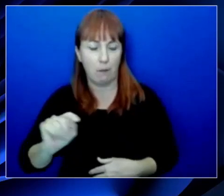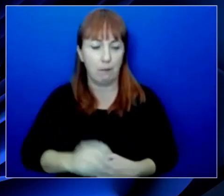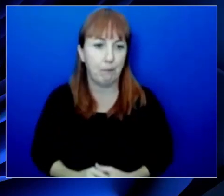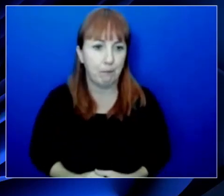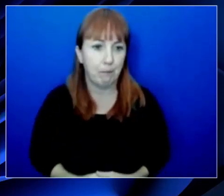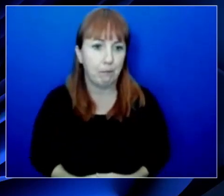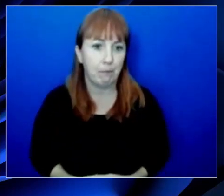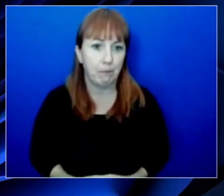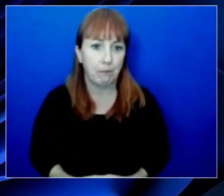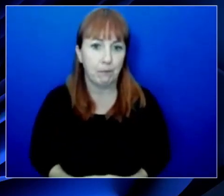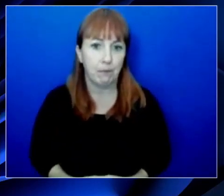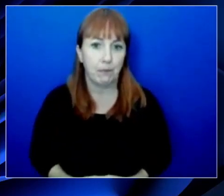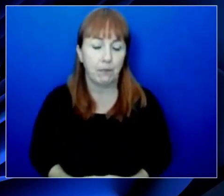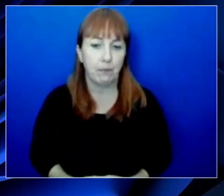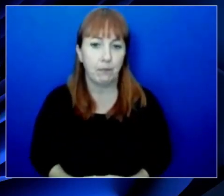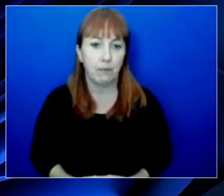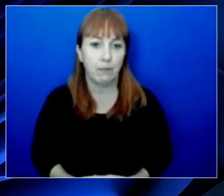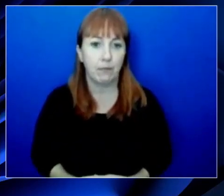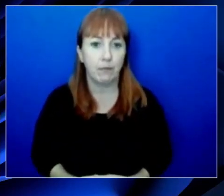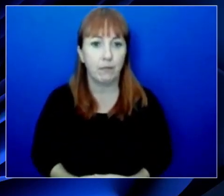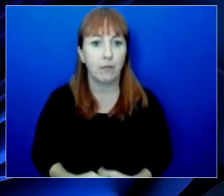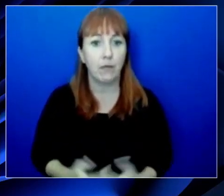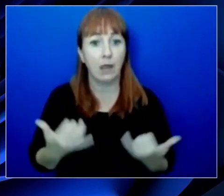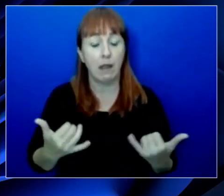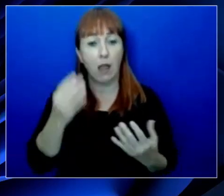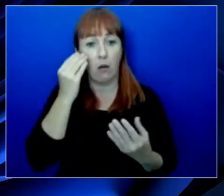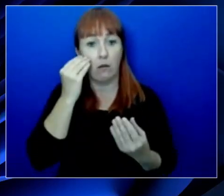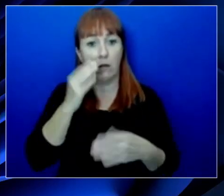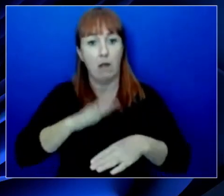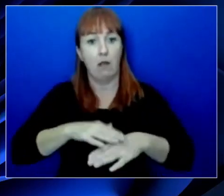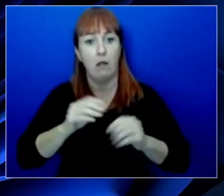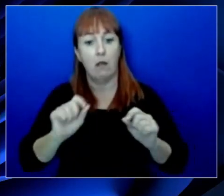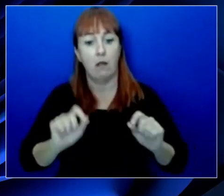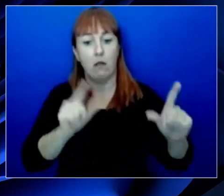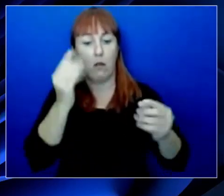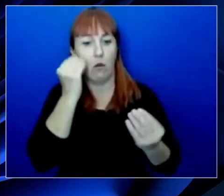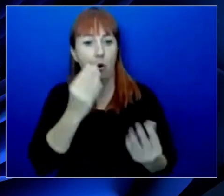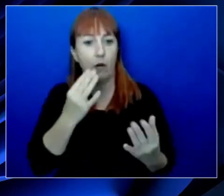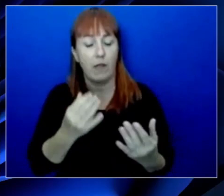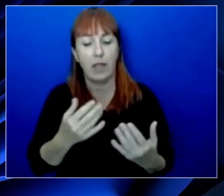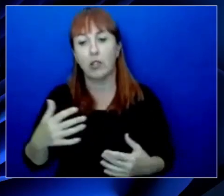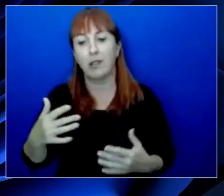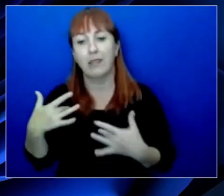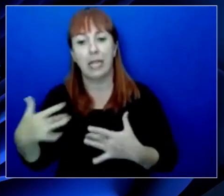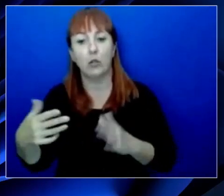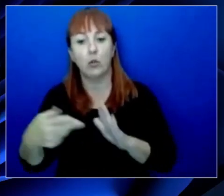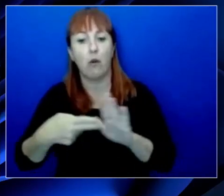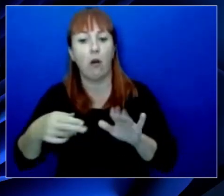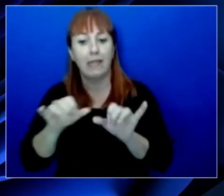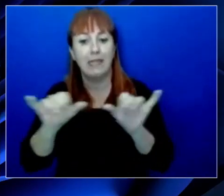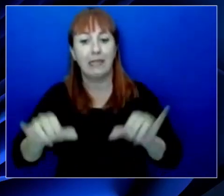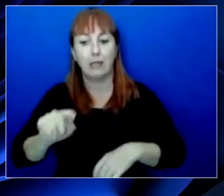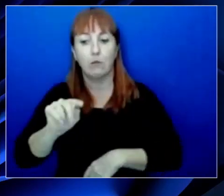Let's talk about the notification area or what many people call the system tray and I'll navigate